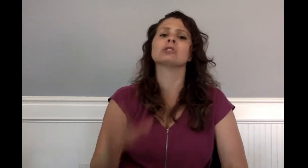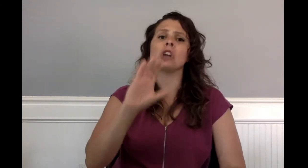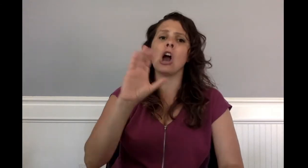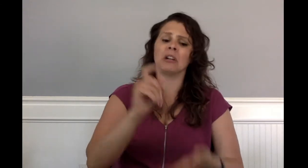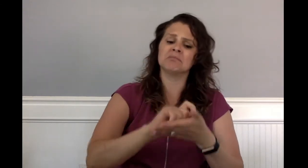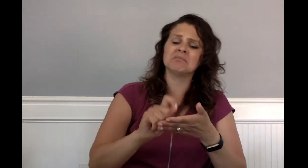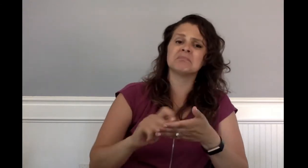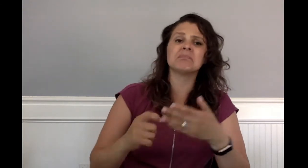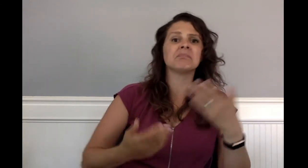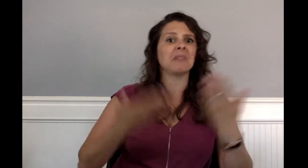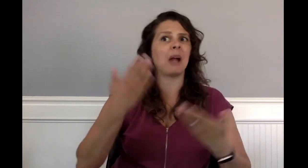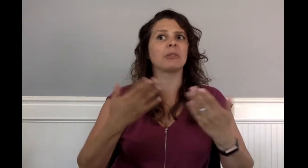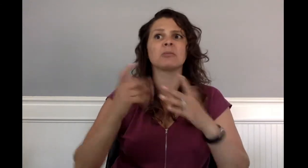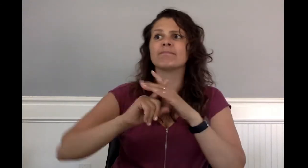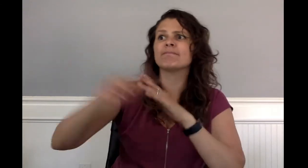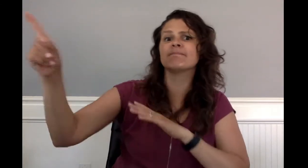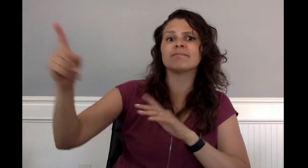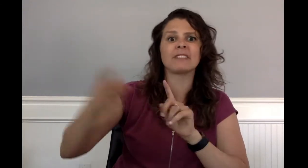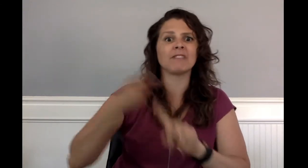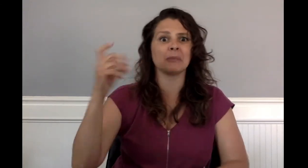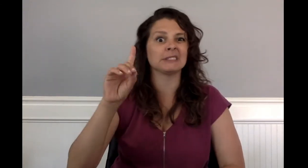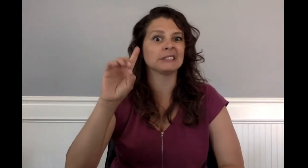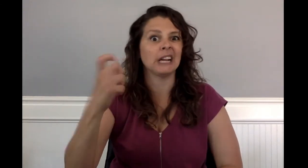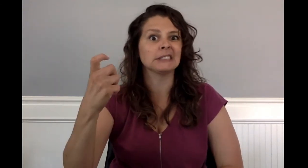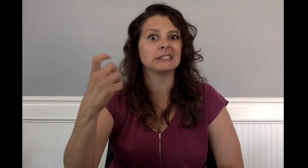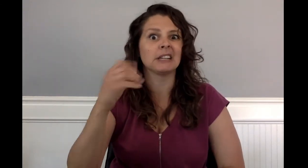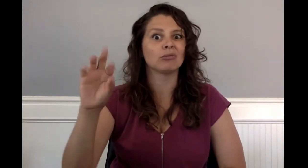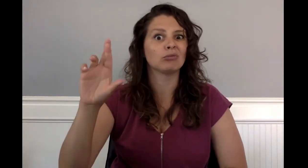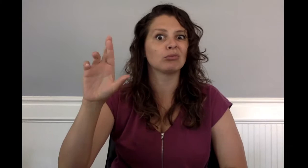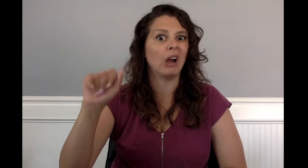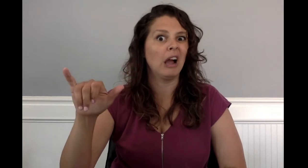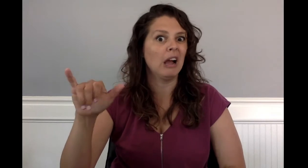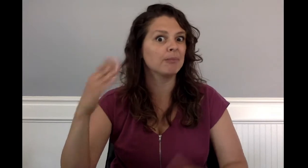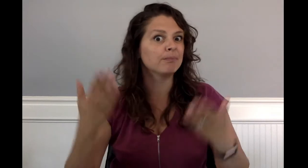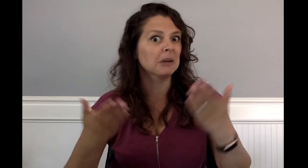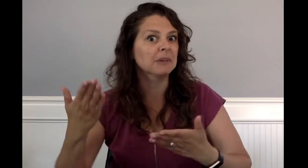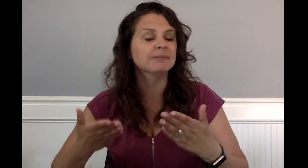“To get away from Dex and Ray?” Charlie suggested.